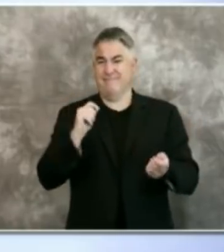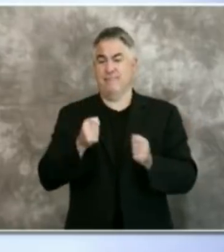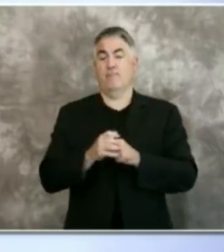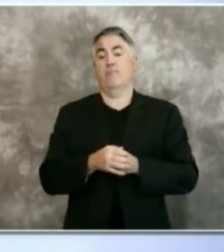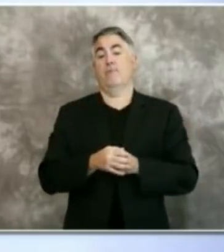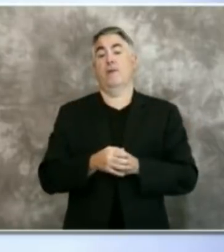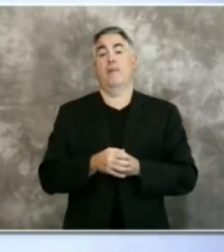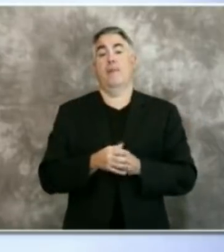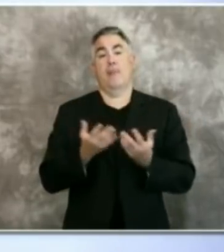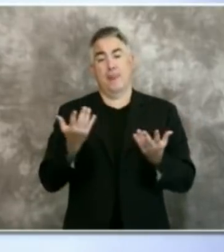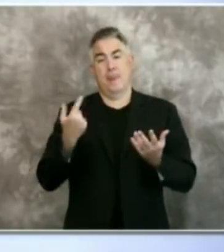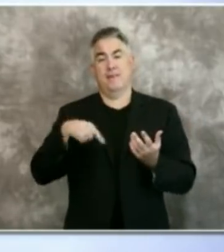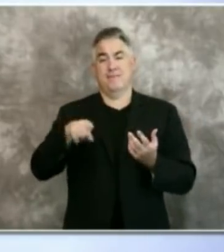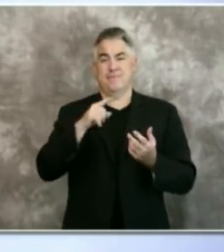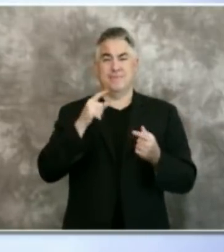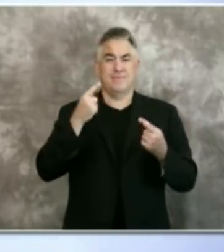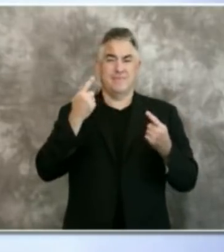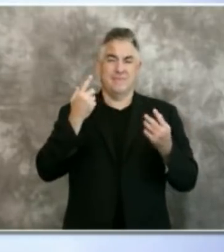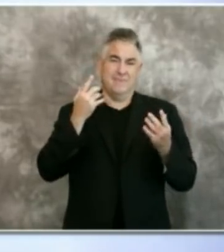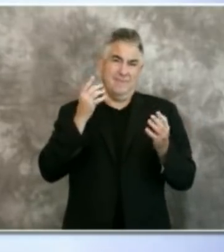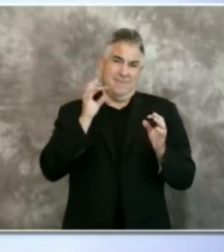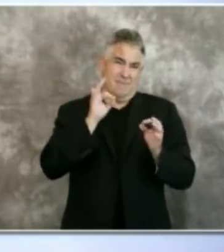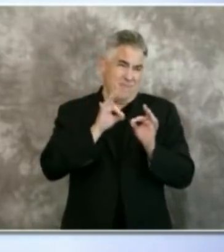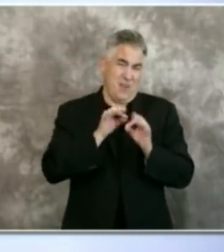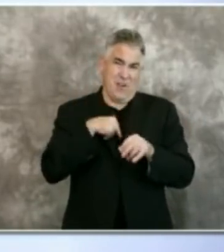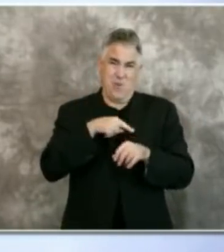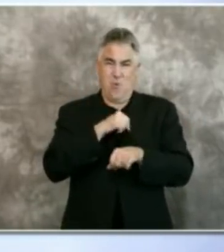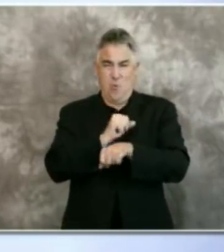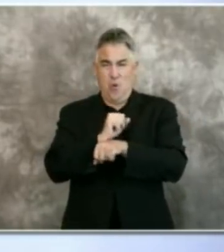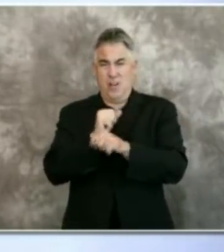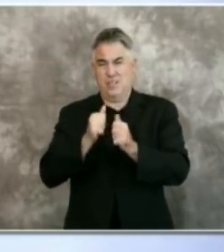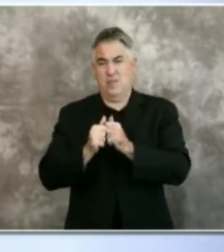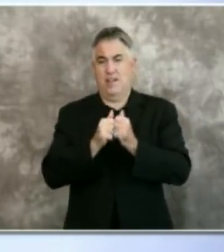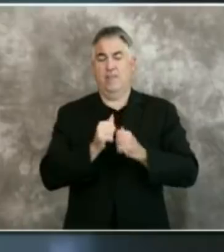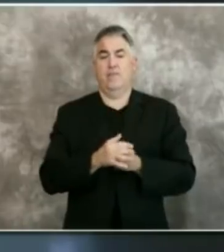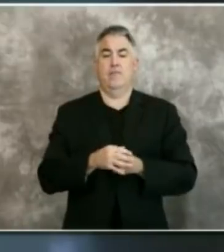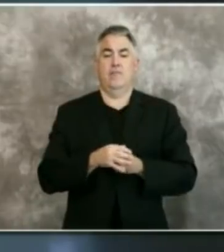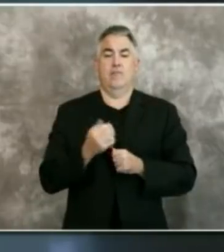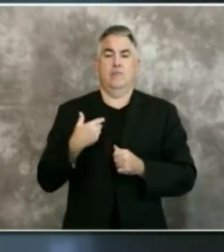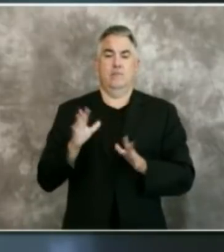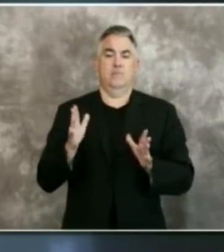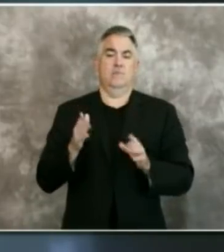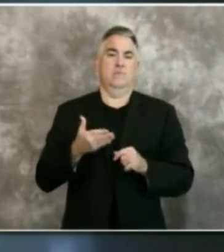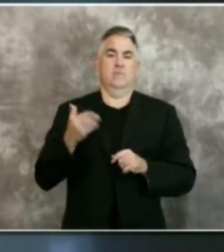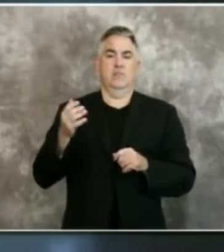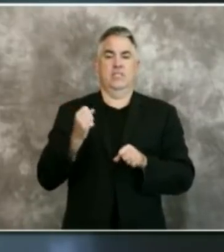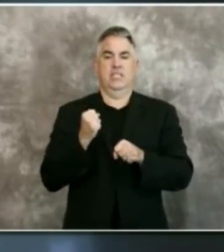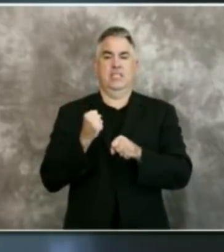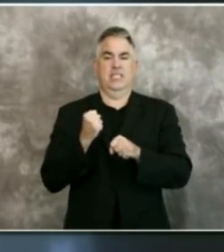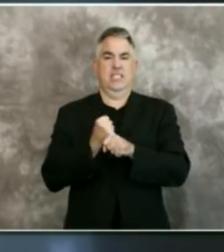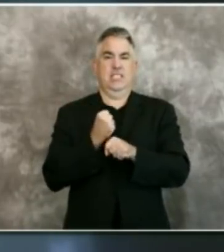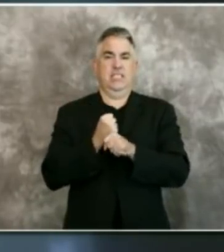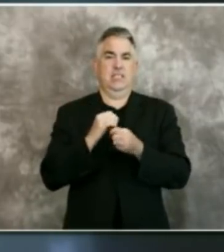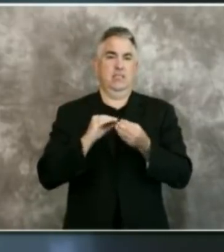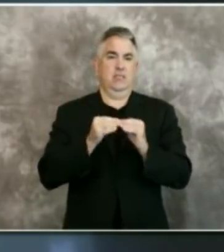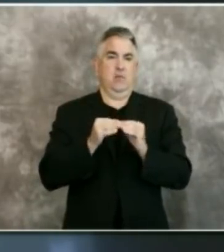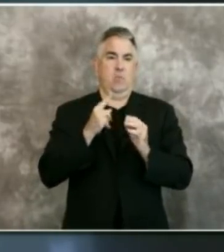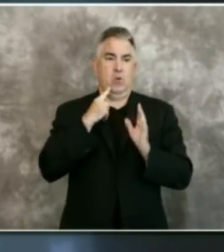THE ONES THAT ARE MOST PROBLEMATIC. AND MOST CONCERNING AND LET'S DO OUR VERY BEST TO GET THROUGH THIS